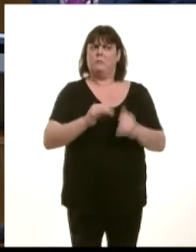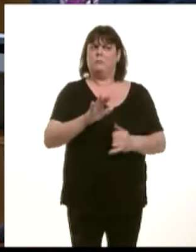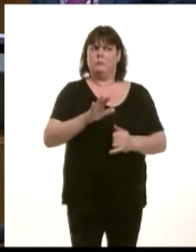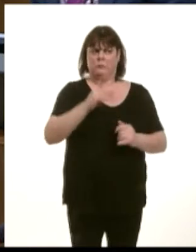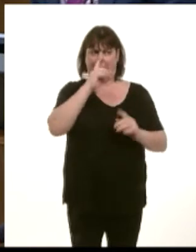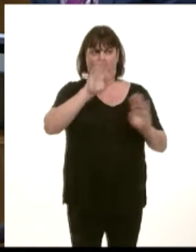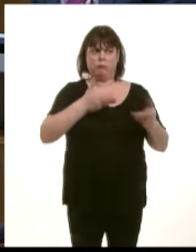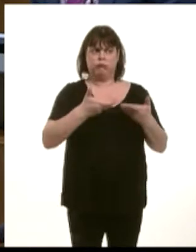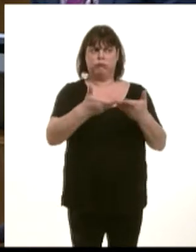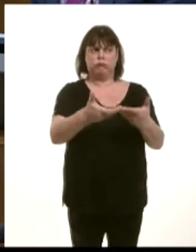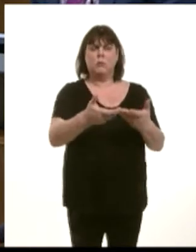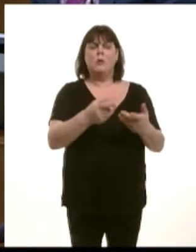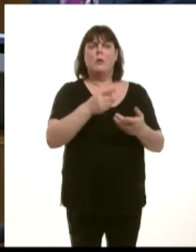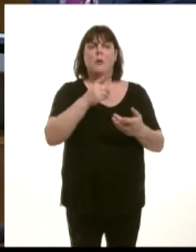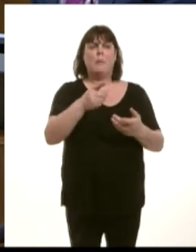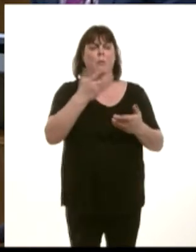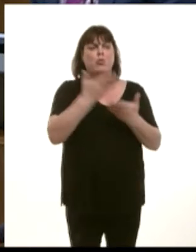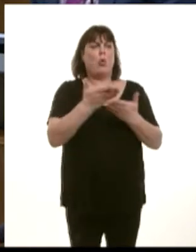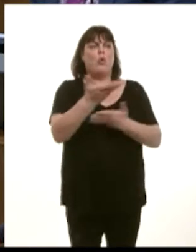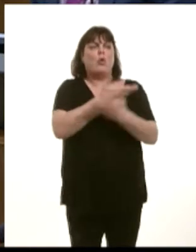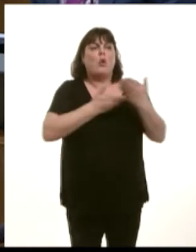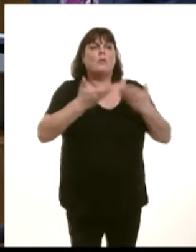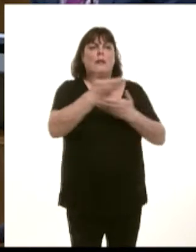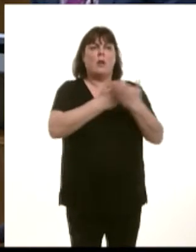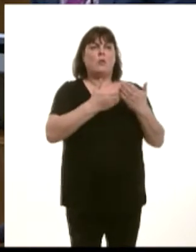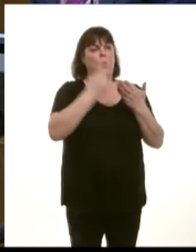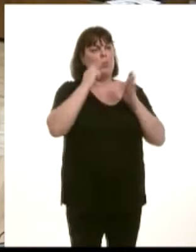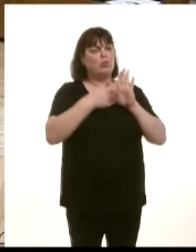responses will outline the views of those in the industry.